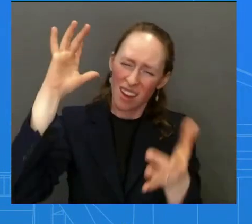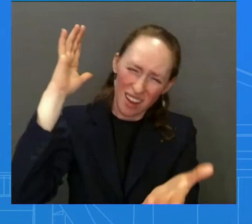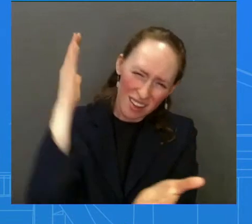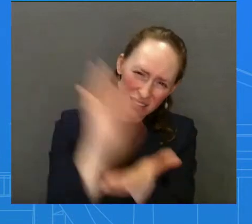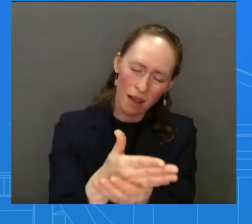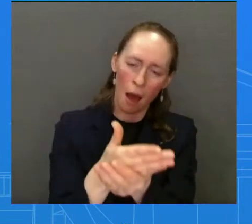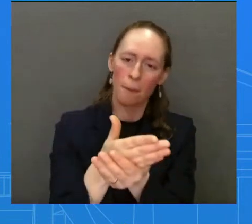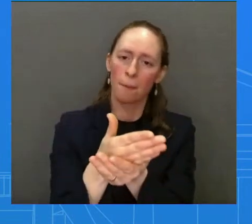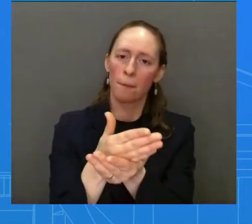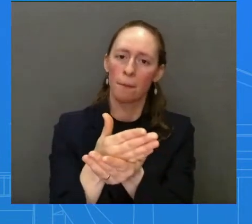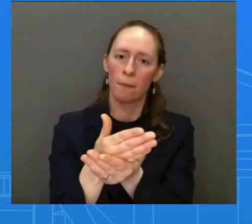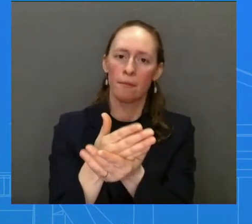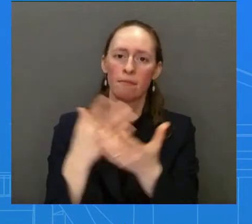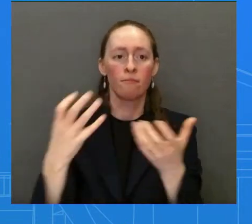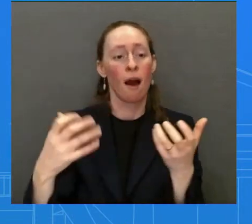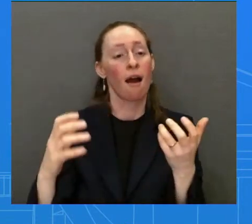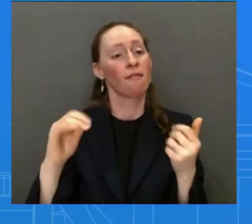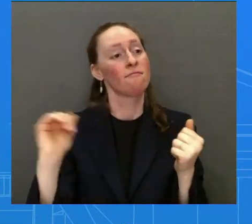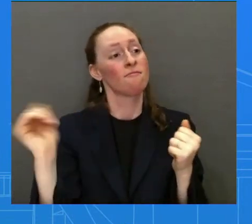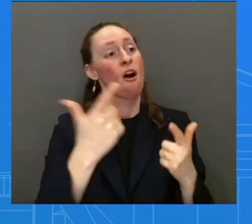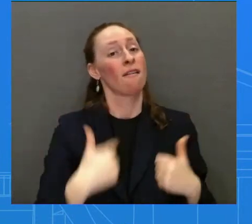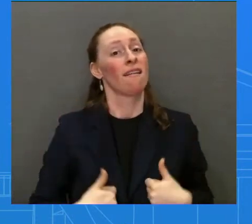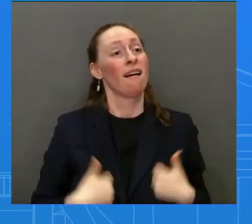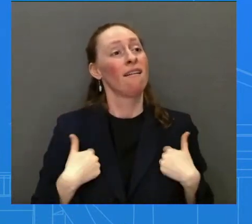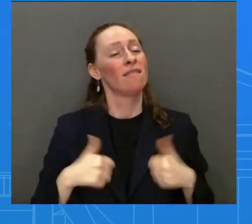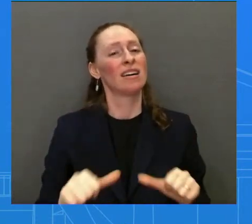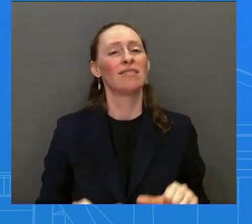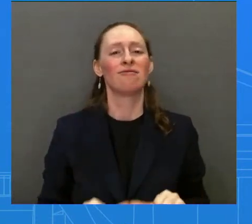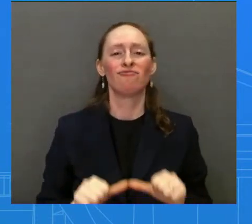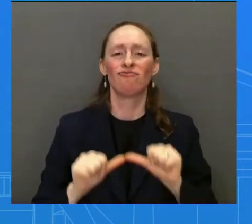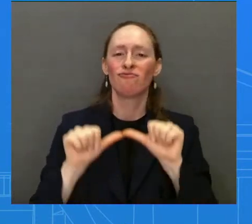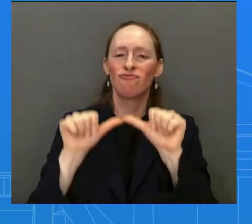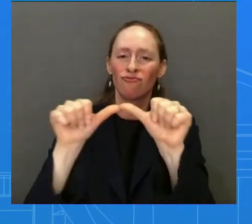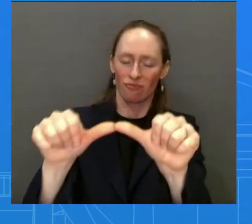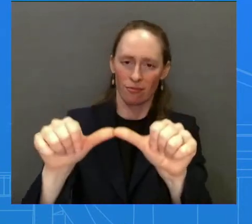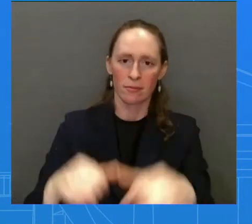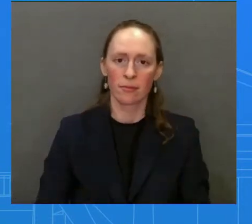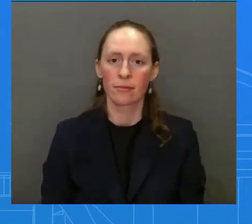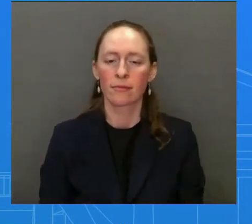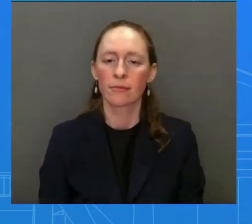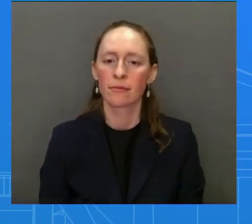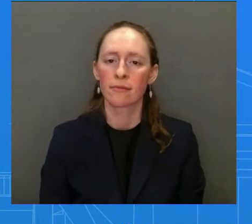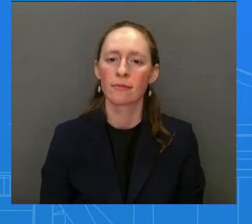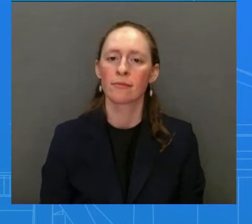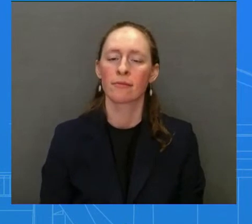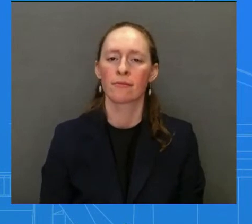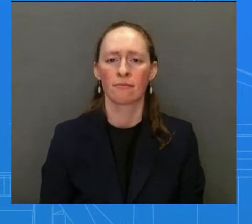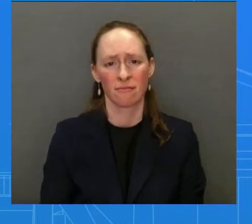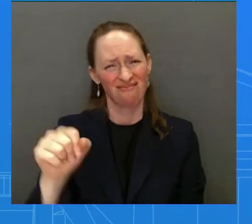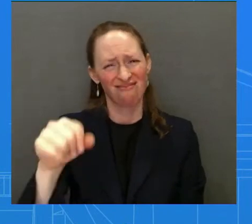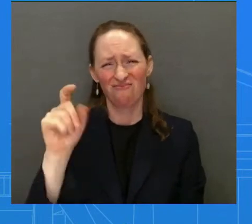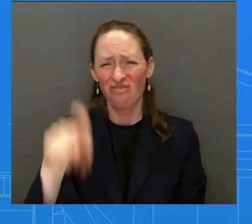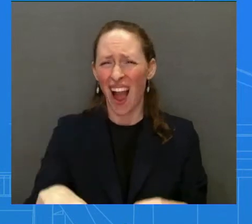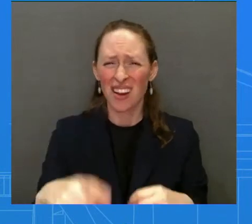And he believes that more must be done. And that is something that you've heard from the President multiple times, sadly, when this has occurred.